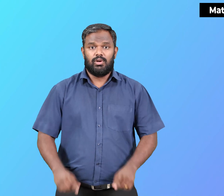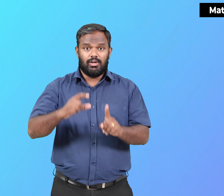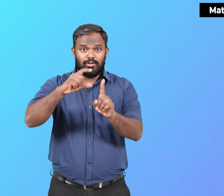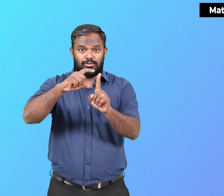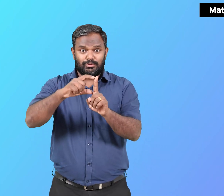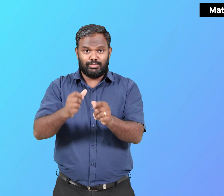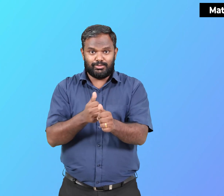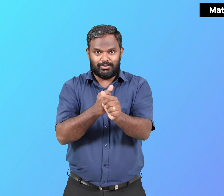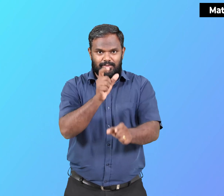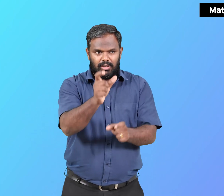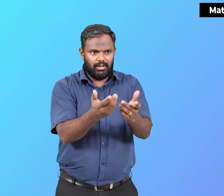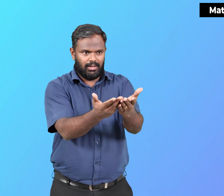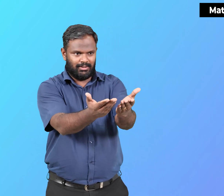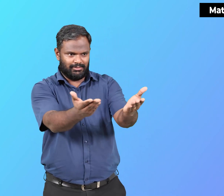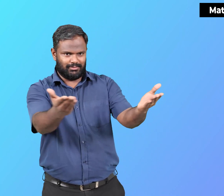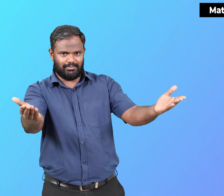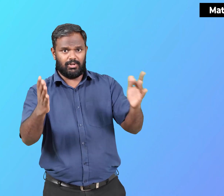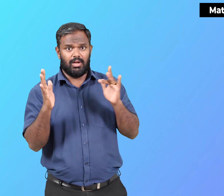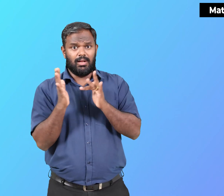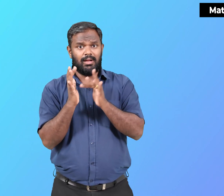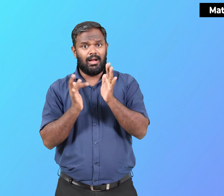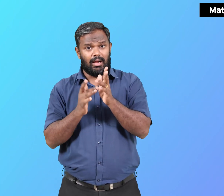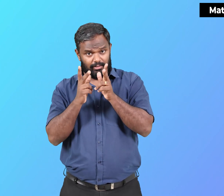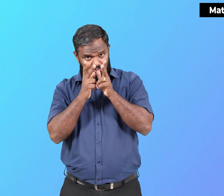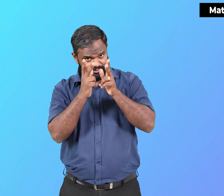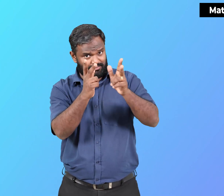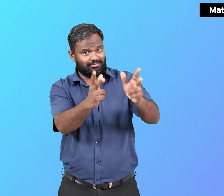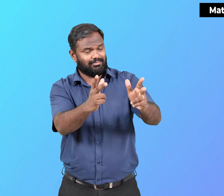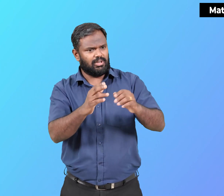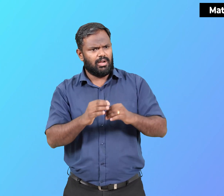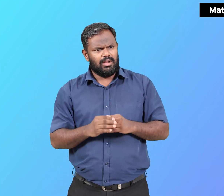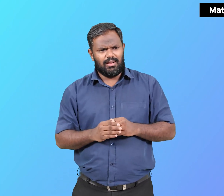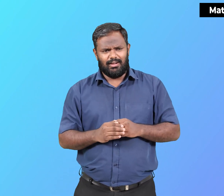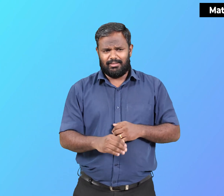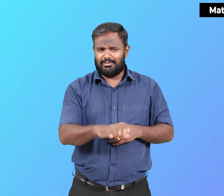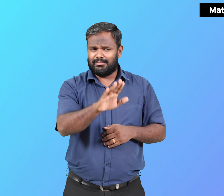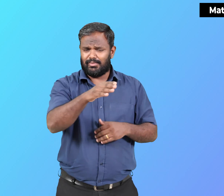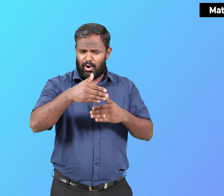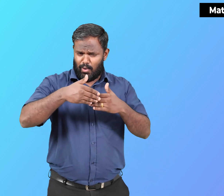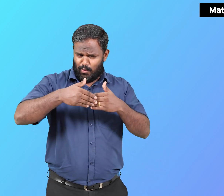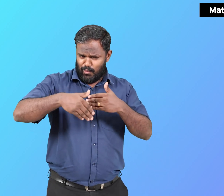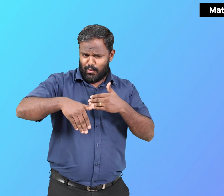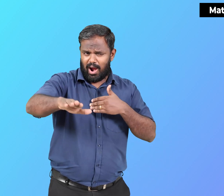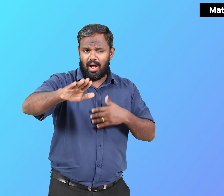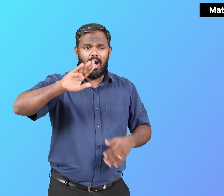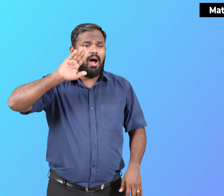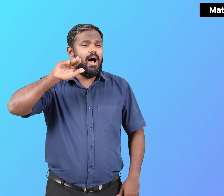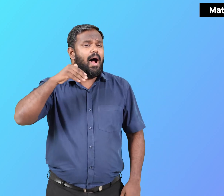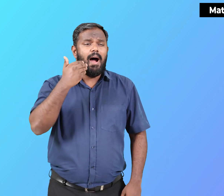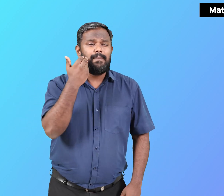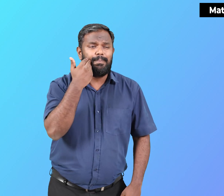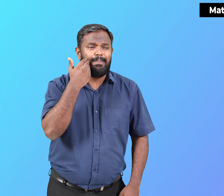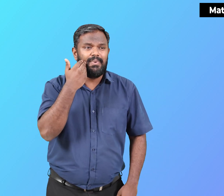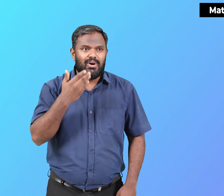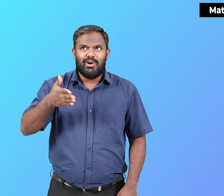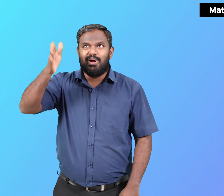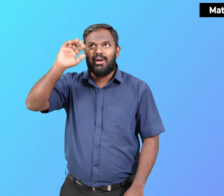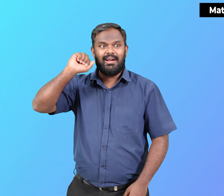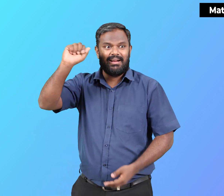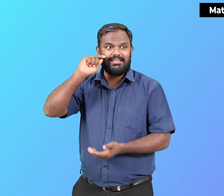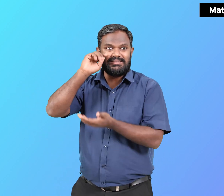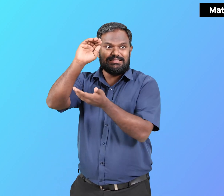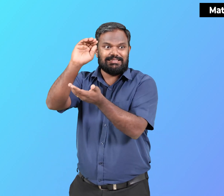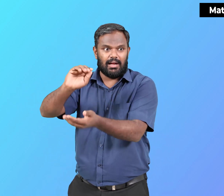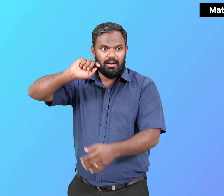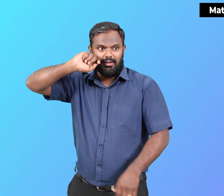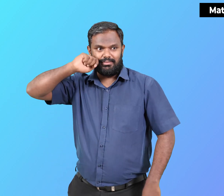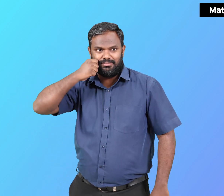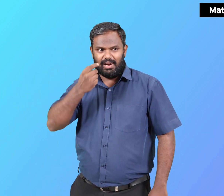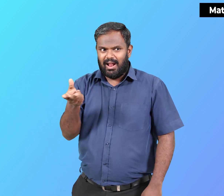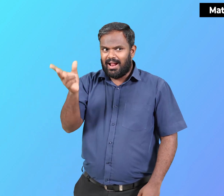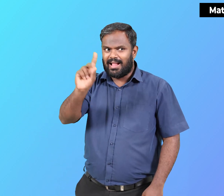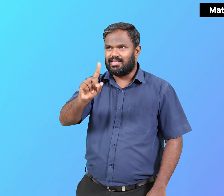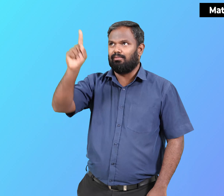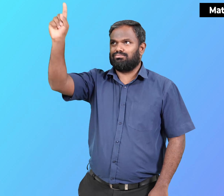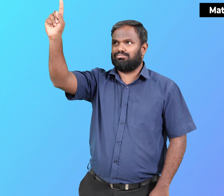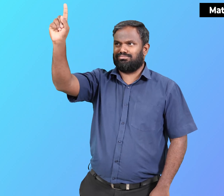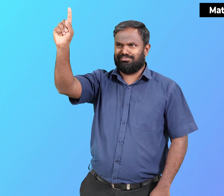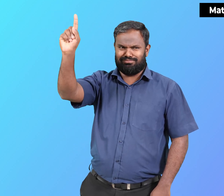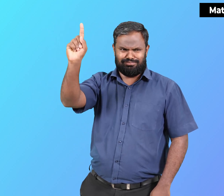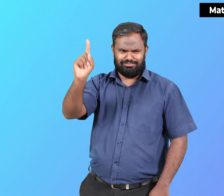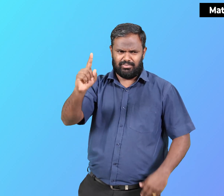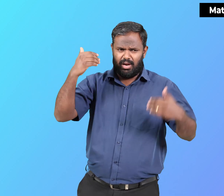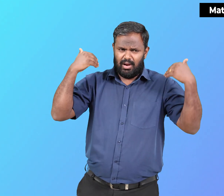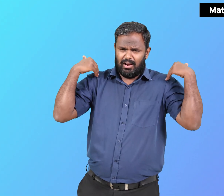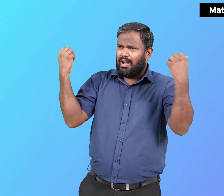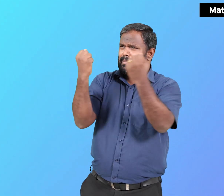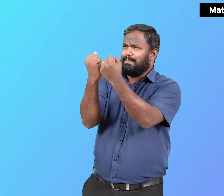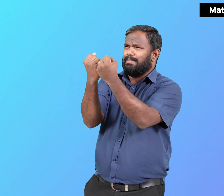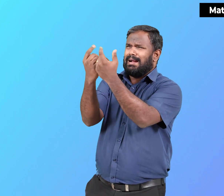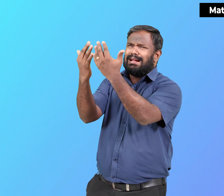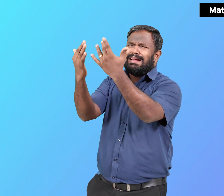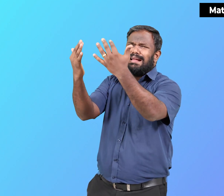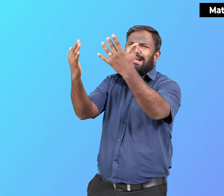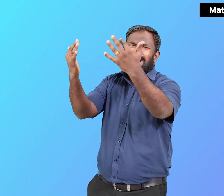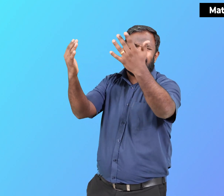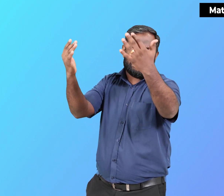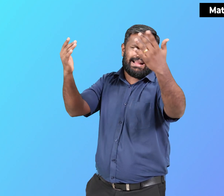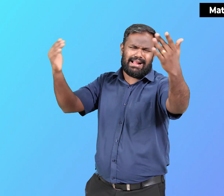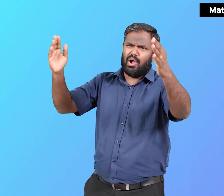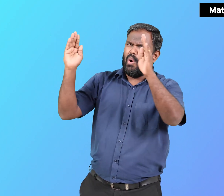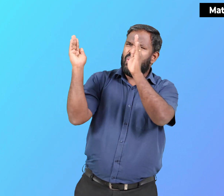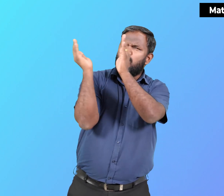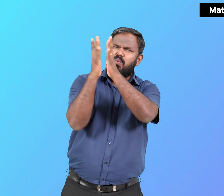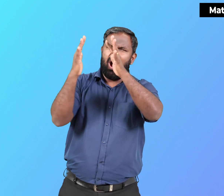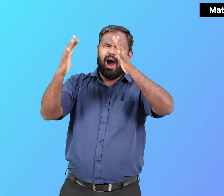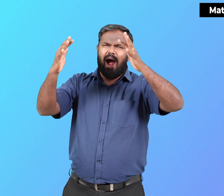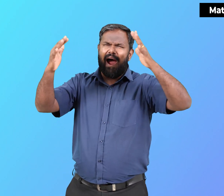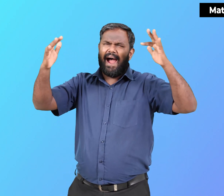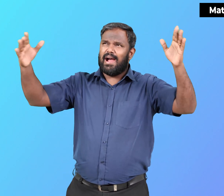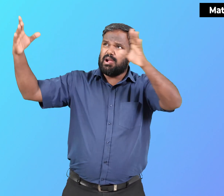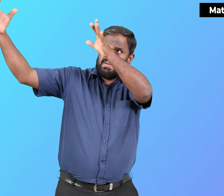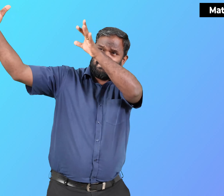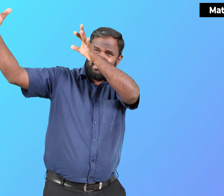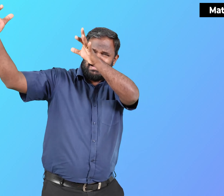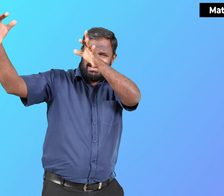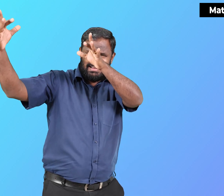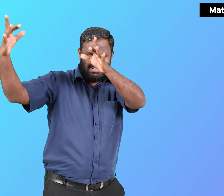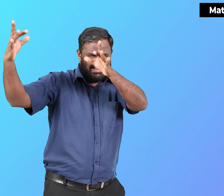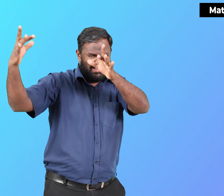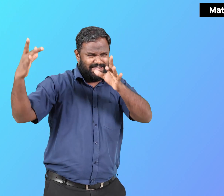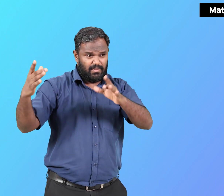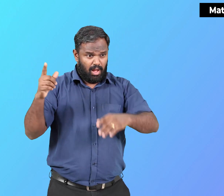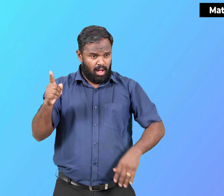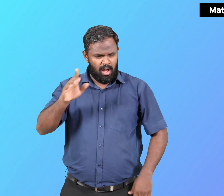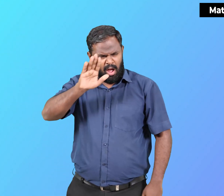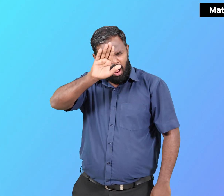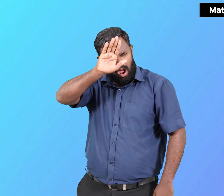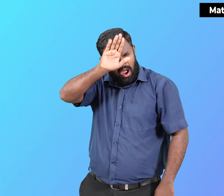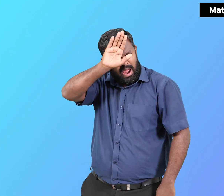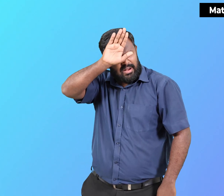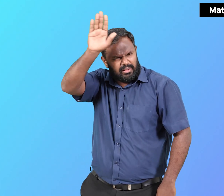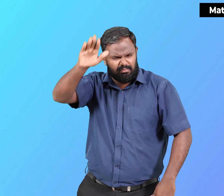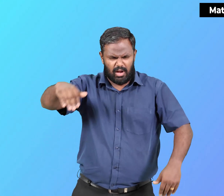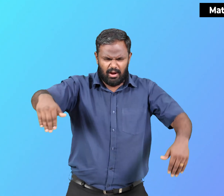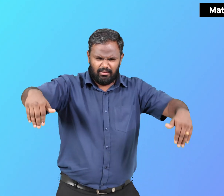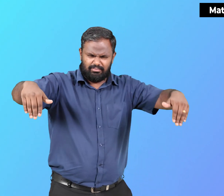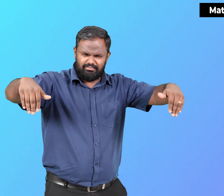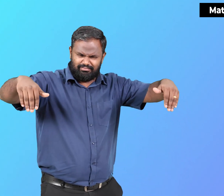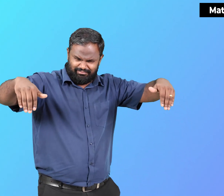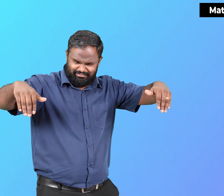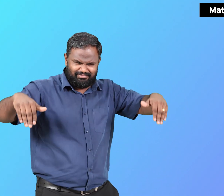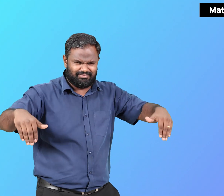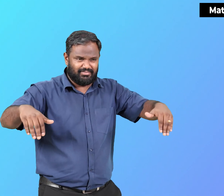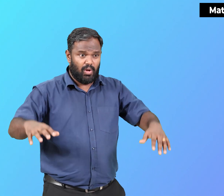“The Son of Man will come again in his glory, together with all the angels. He will sit as king on his royal throne.